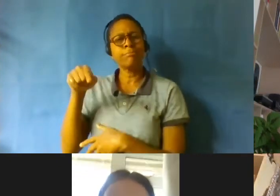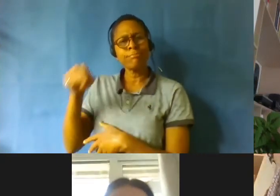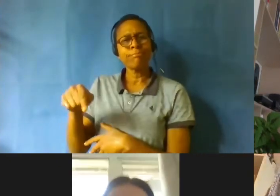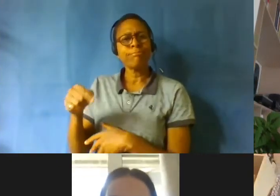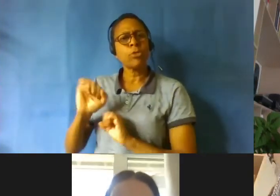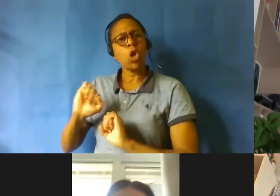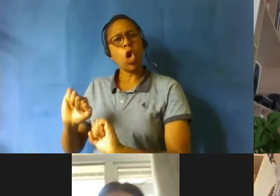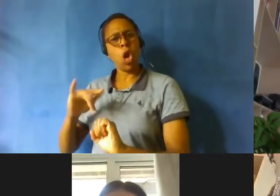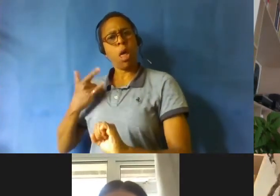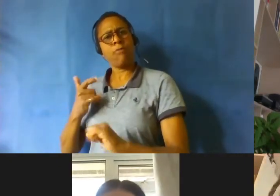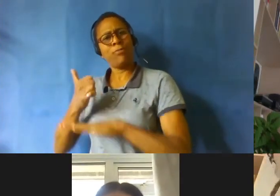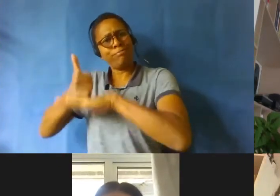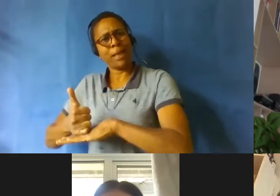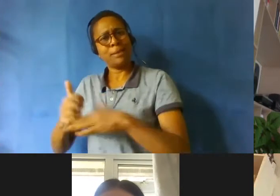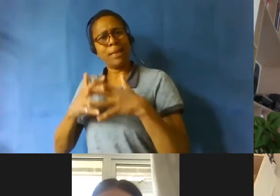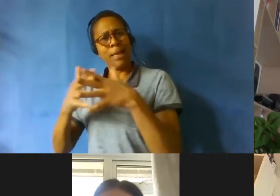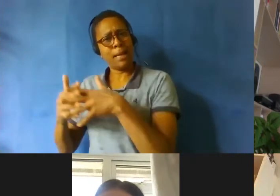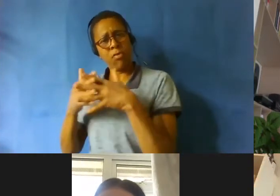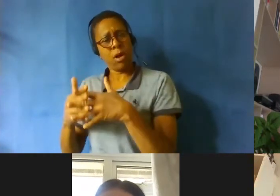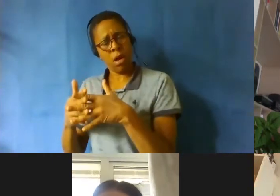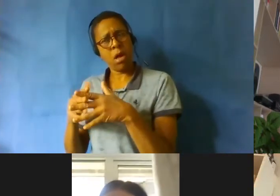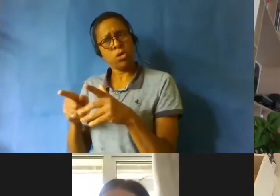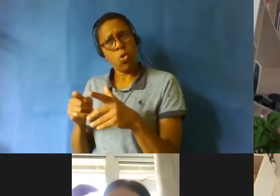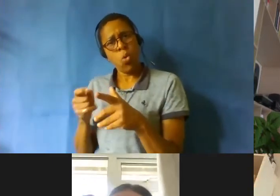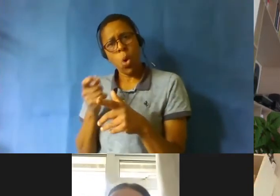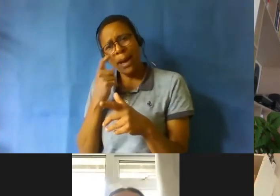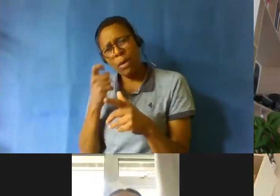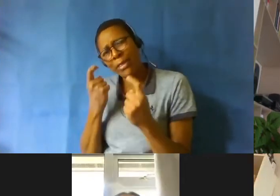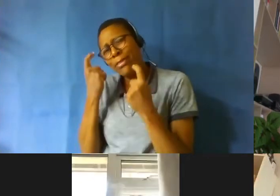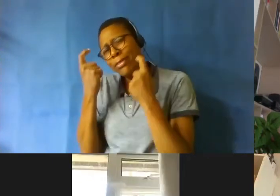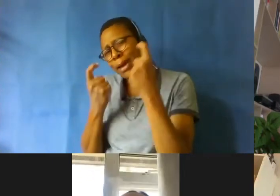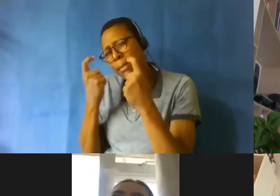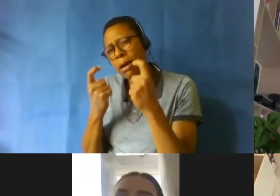nuts or how we can think about those intersections I think that's a really